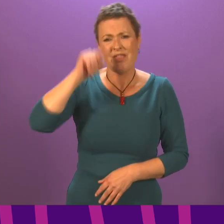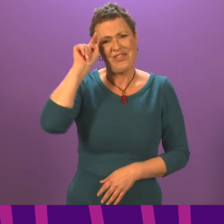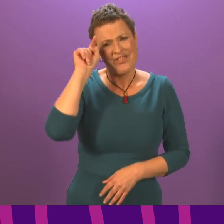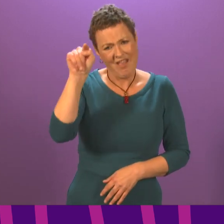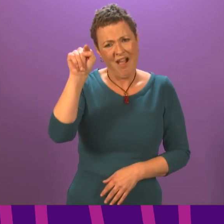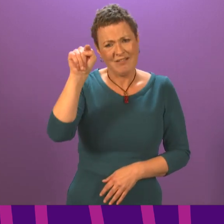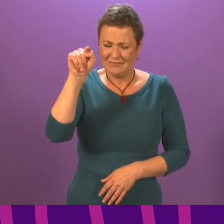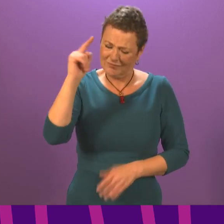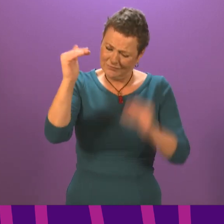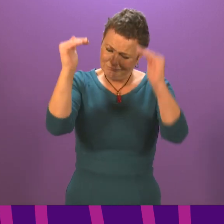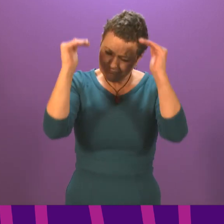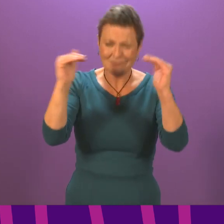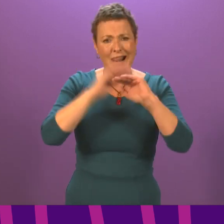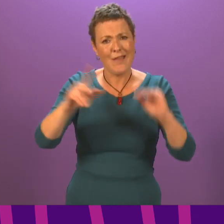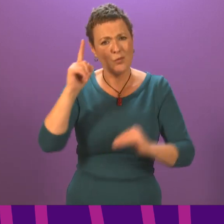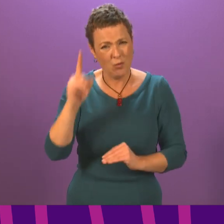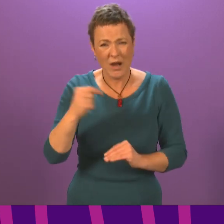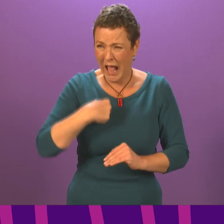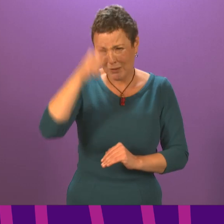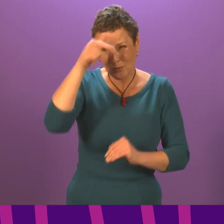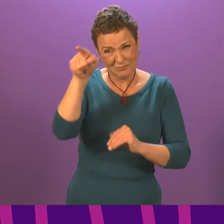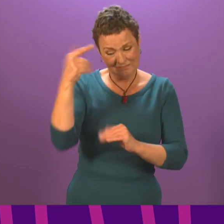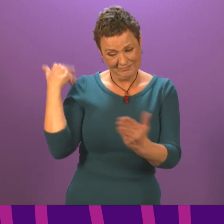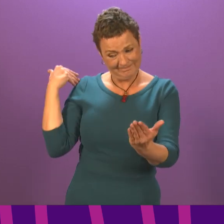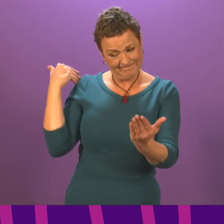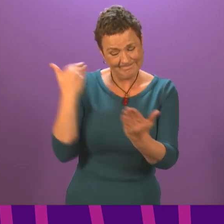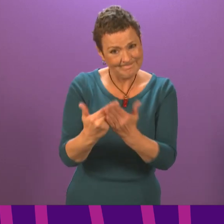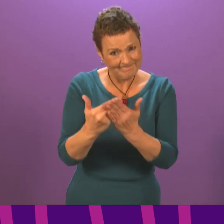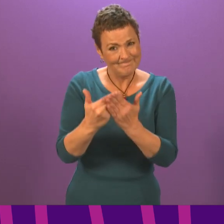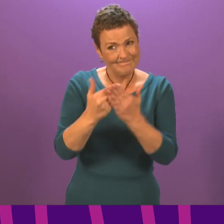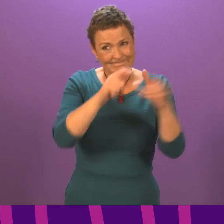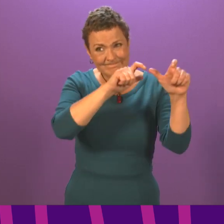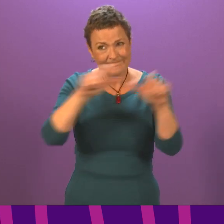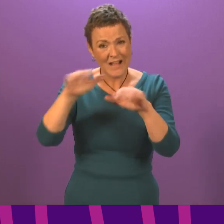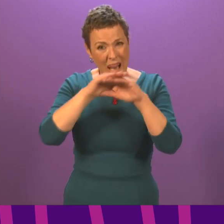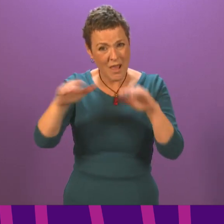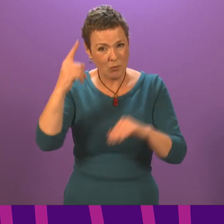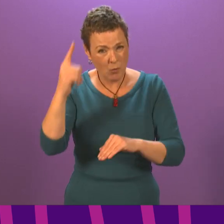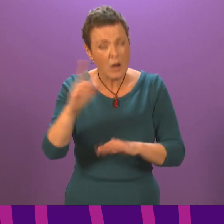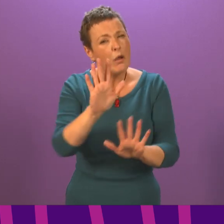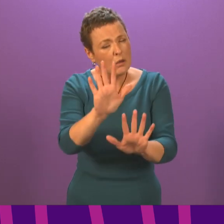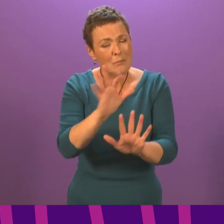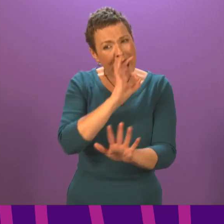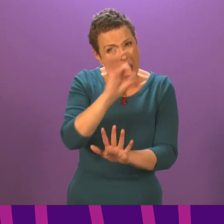Moray continue to have very low numbers of cases and are rightly at level 1, when does the First Minister think the “no household visits” rule will be relaxed?